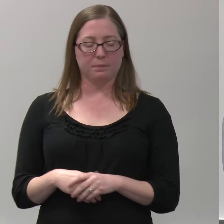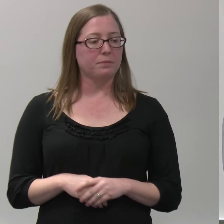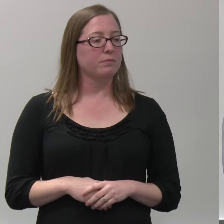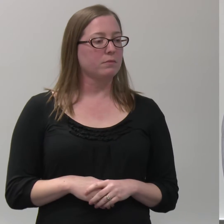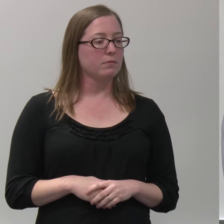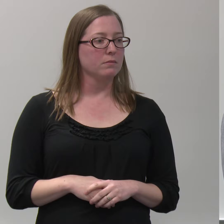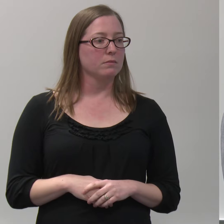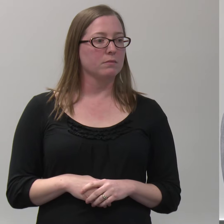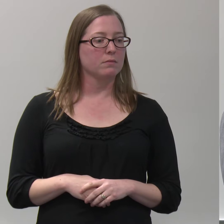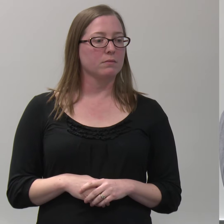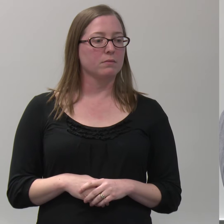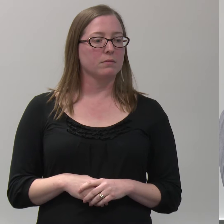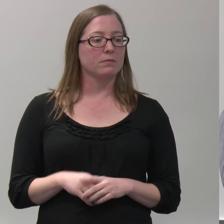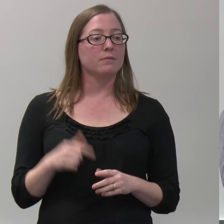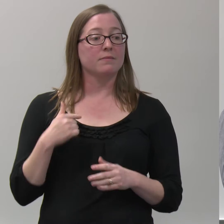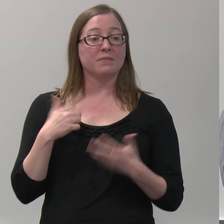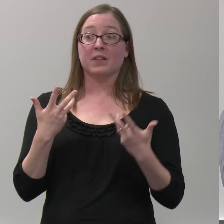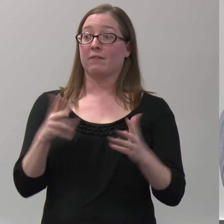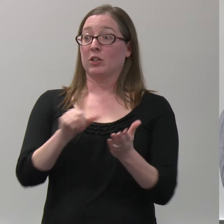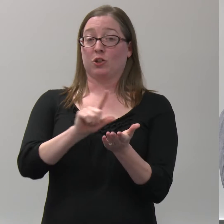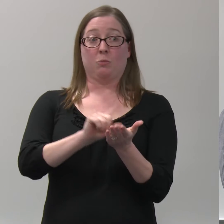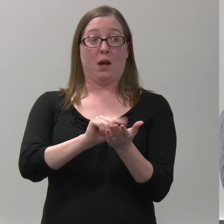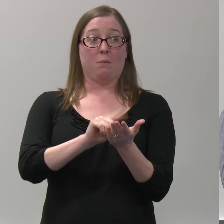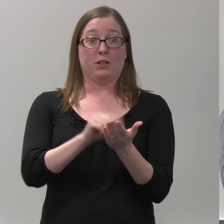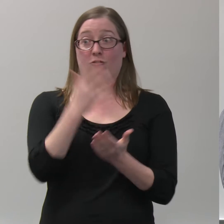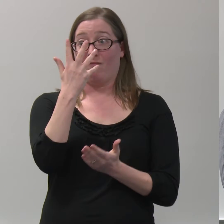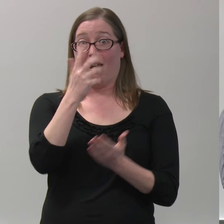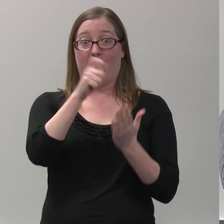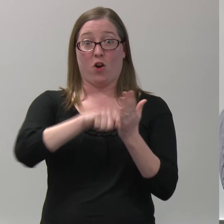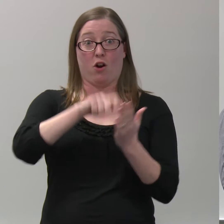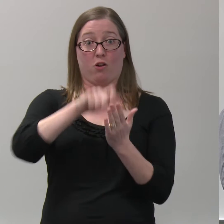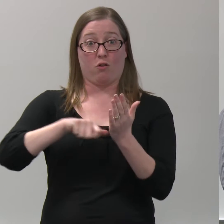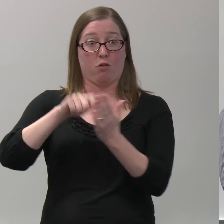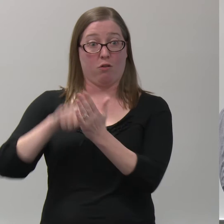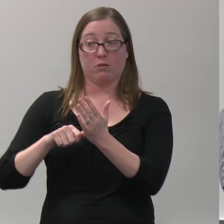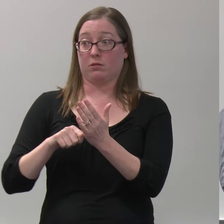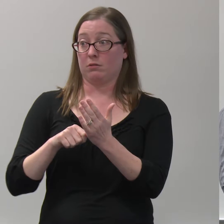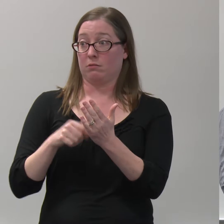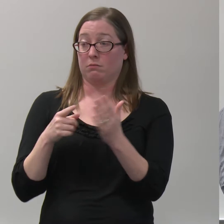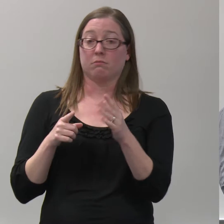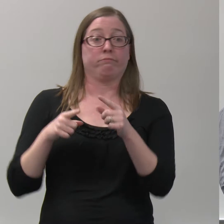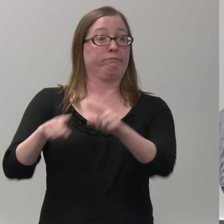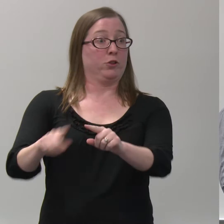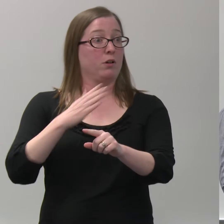I was able to publish 5 papers over the course of my graduate career